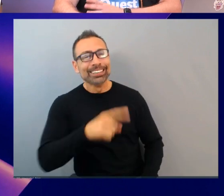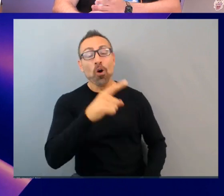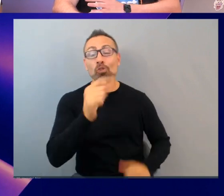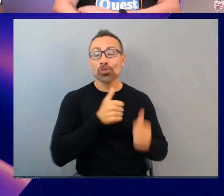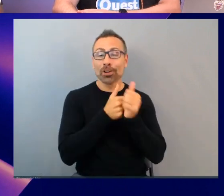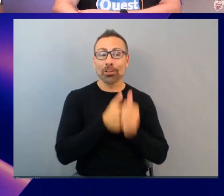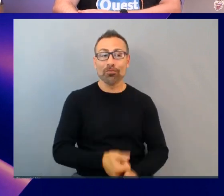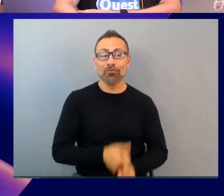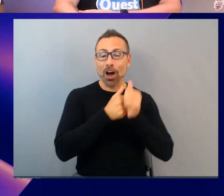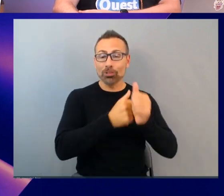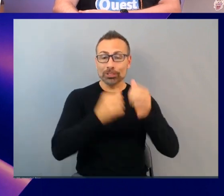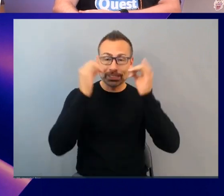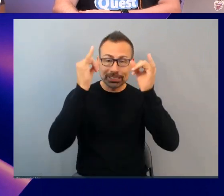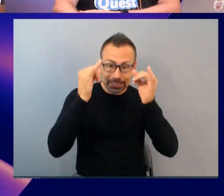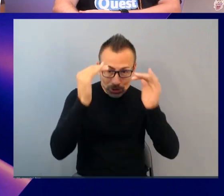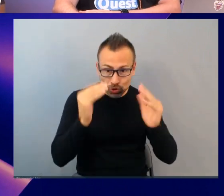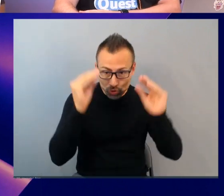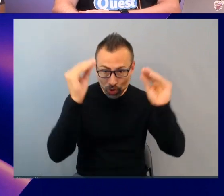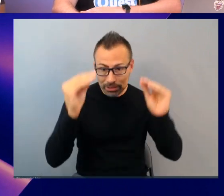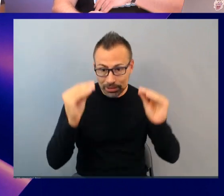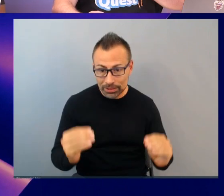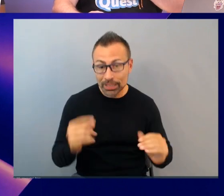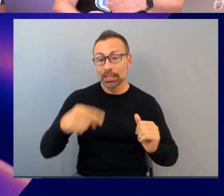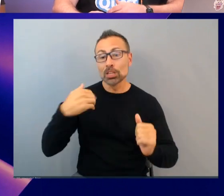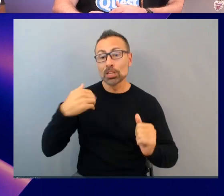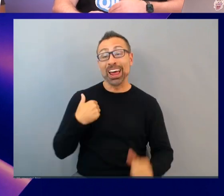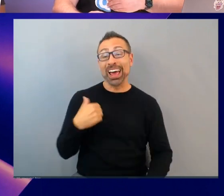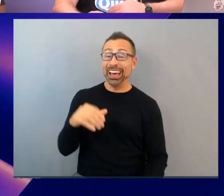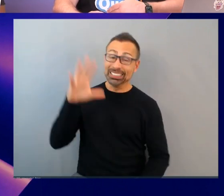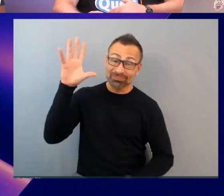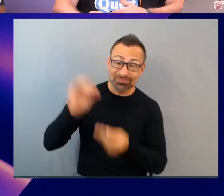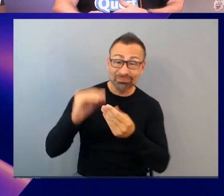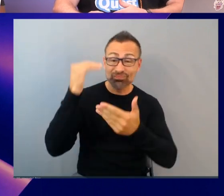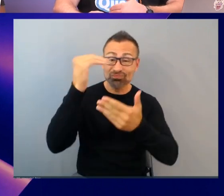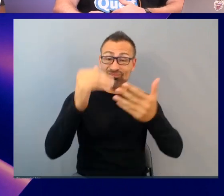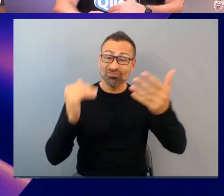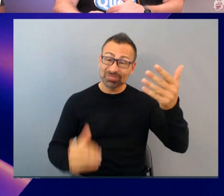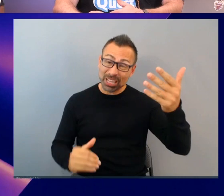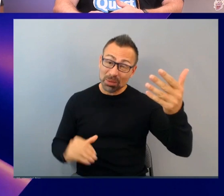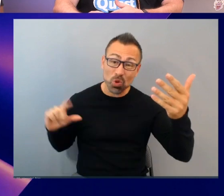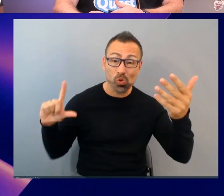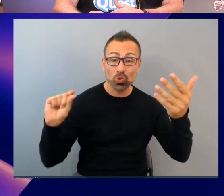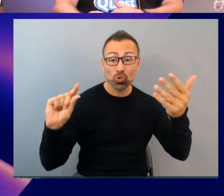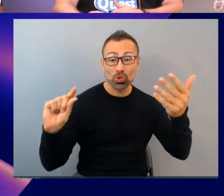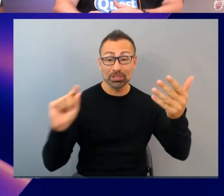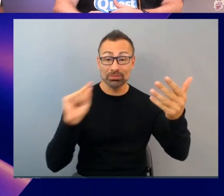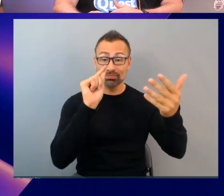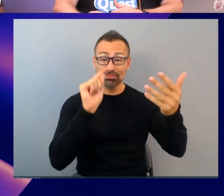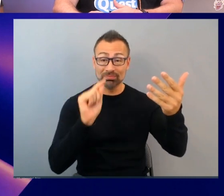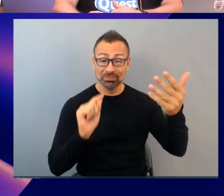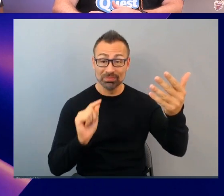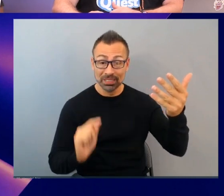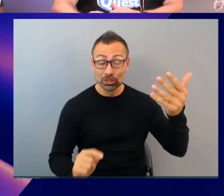This one specifically has 20 steps. So it shows you what you need to do step by step with screenshots, right?